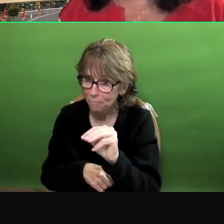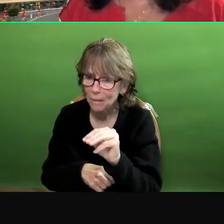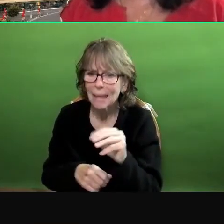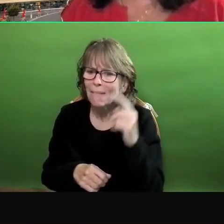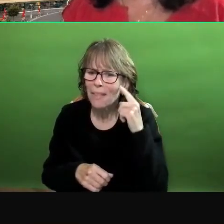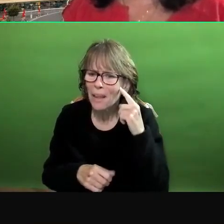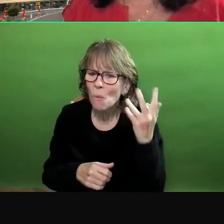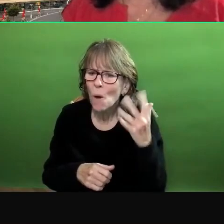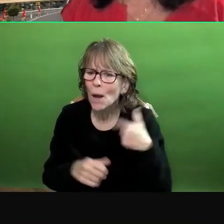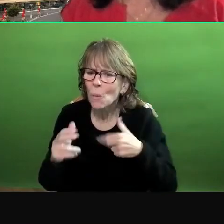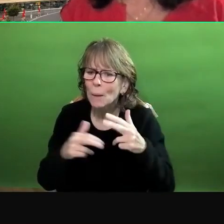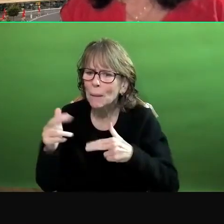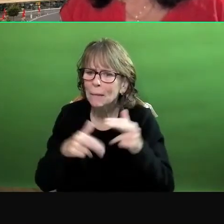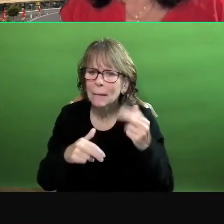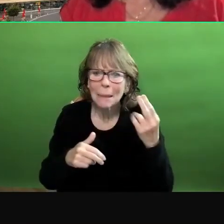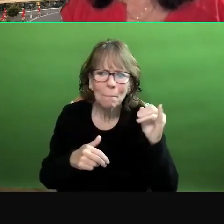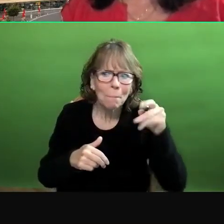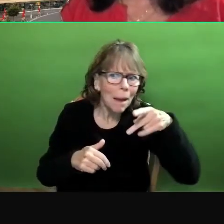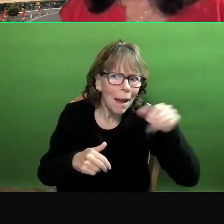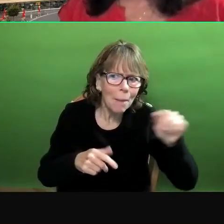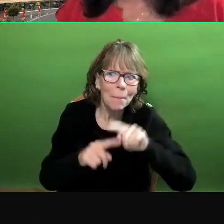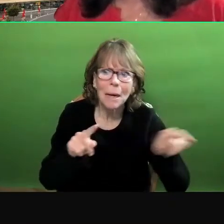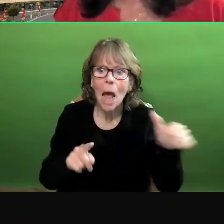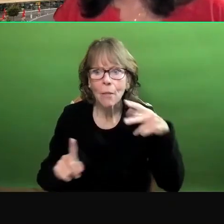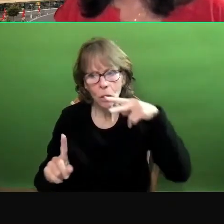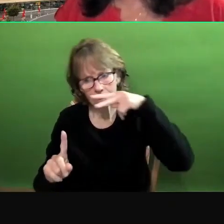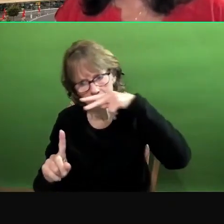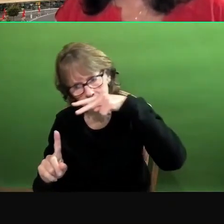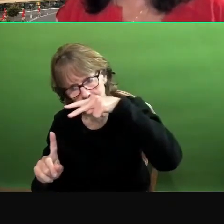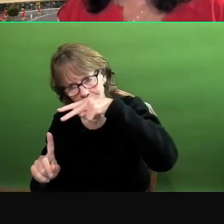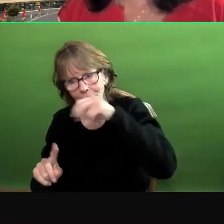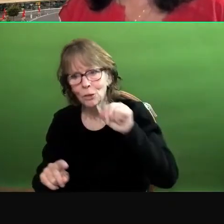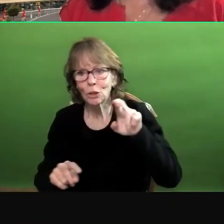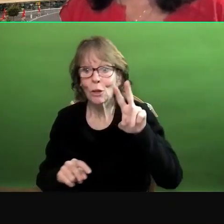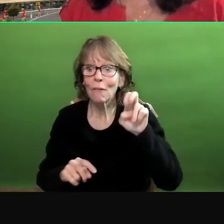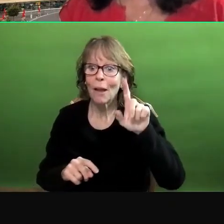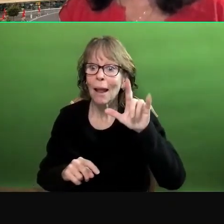surveillance. And one of the challenges of the tools that are being built right now,